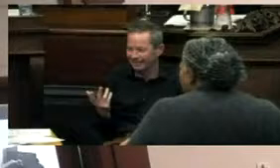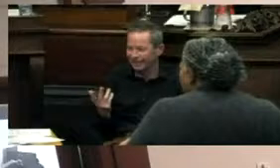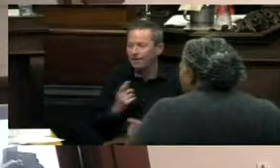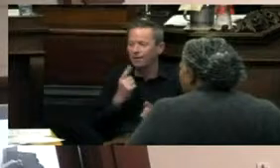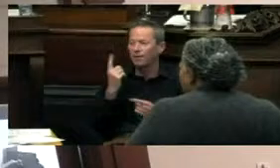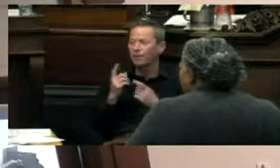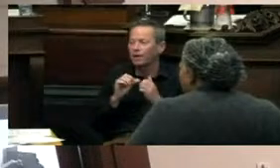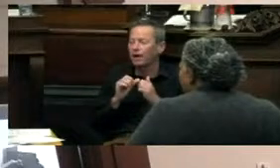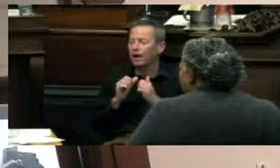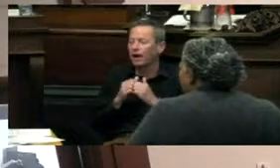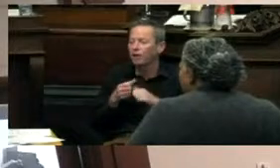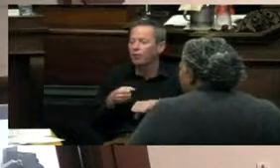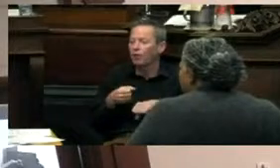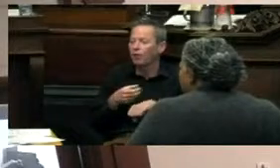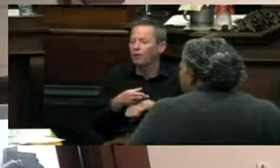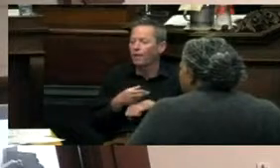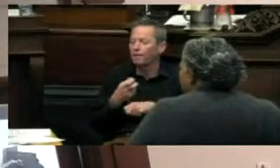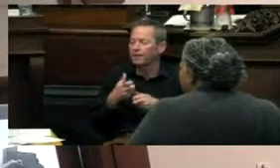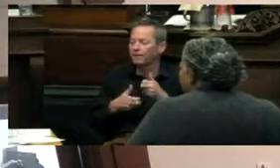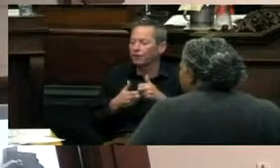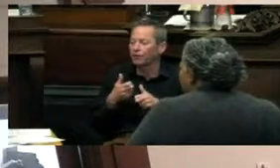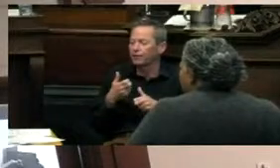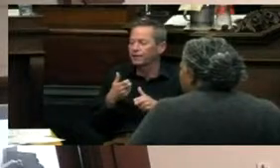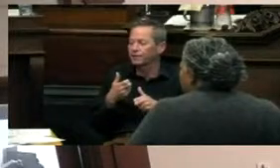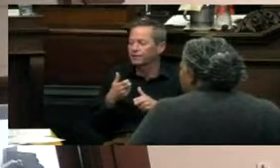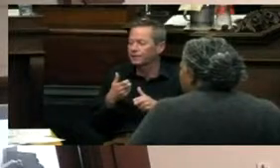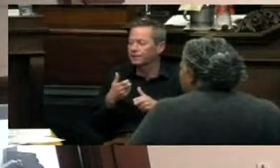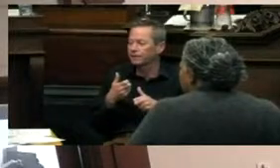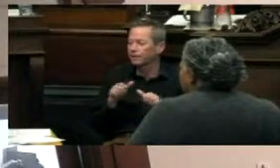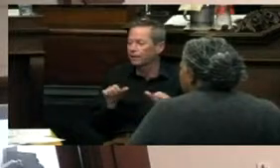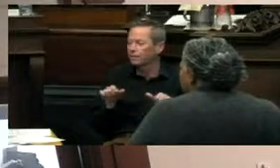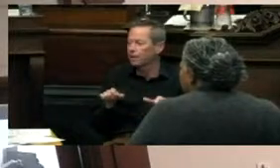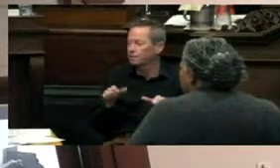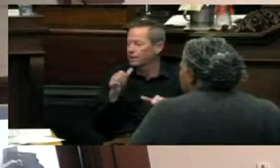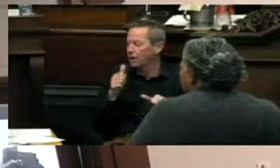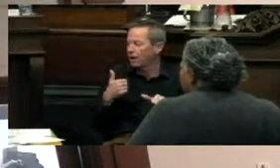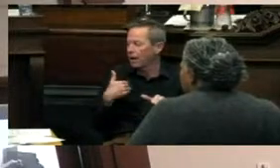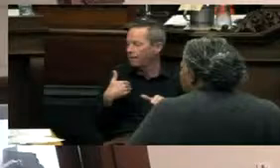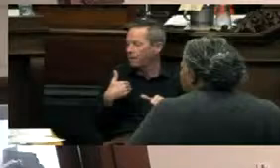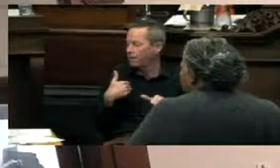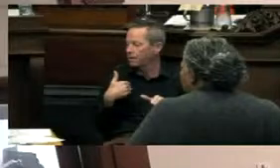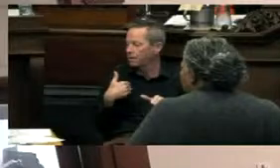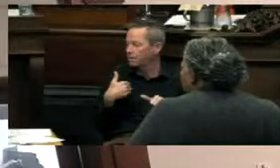little bit deeper. Okay. So I'm